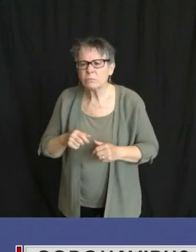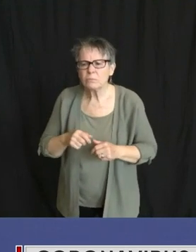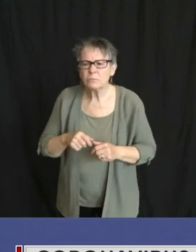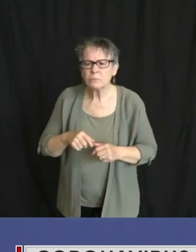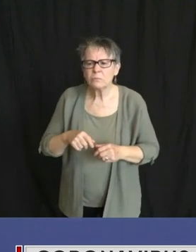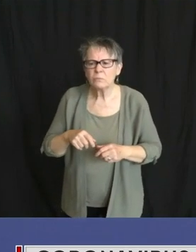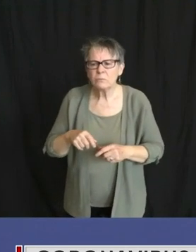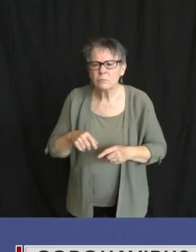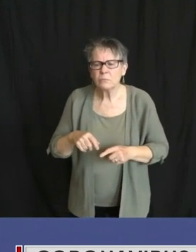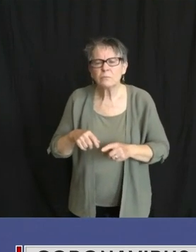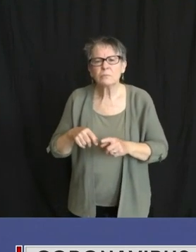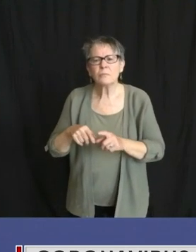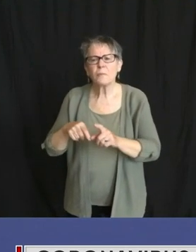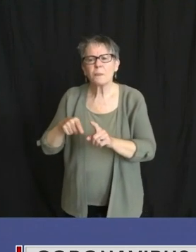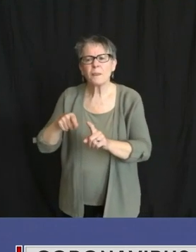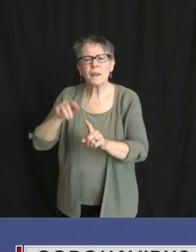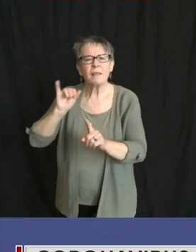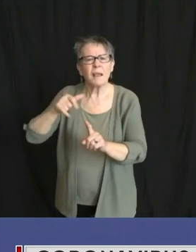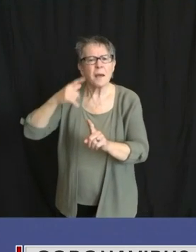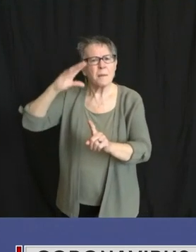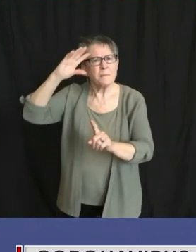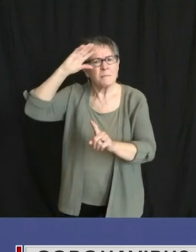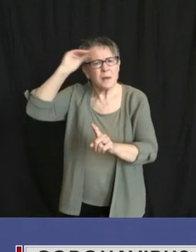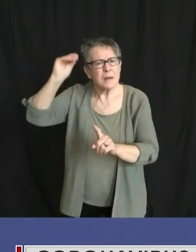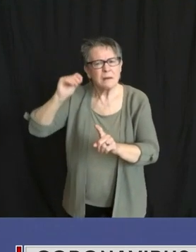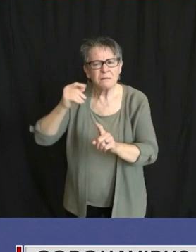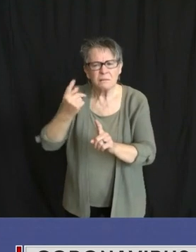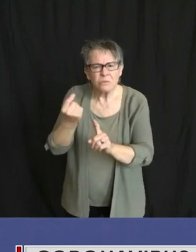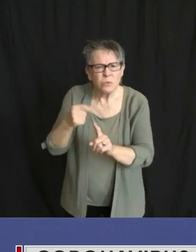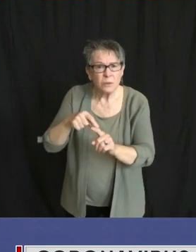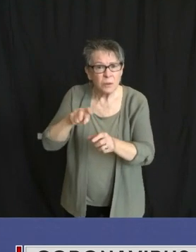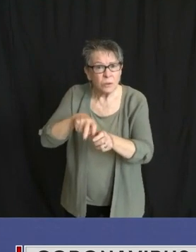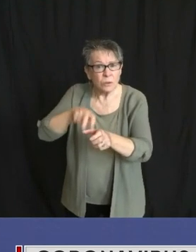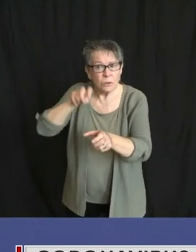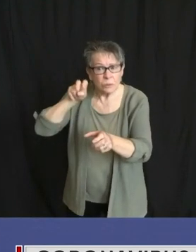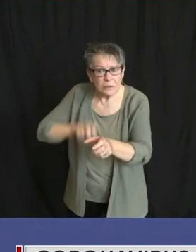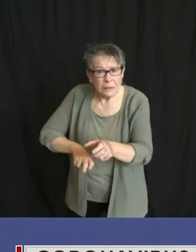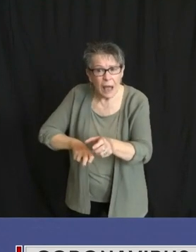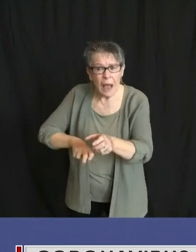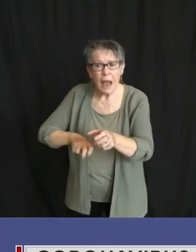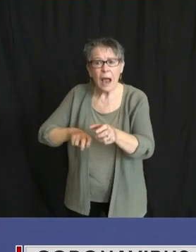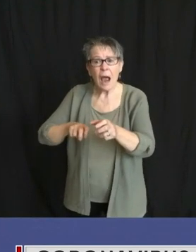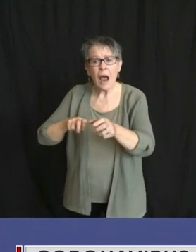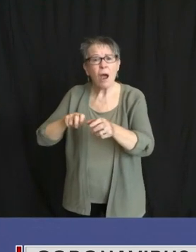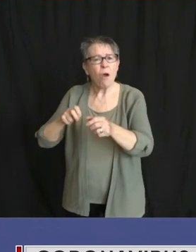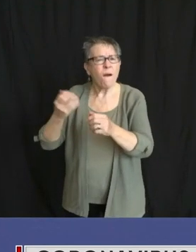REGARD TO THE PARAMUS VETERANS HOME, THERE IS SWIFT ACTION ON